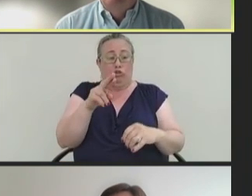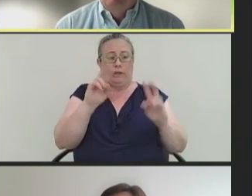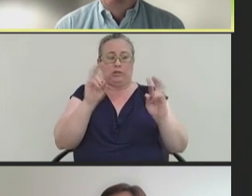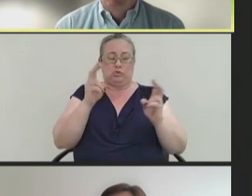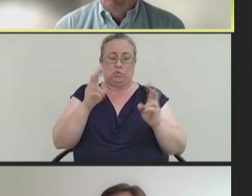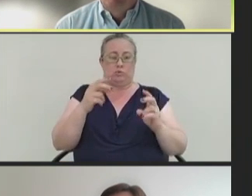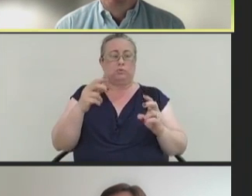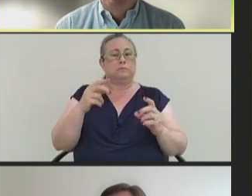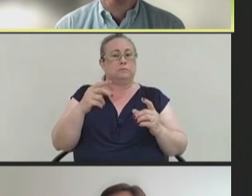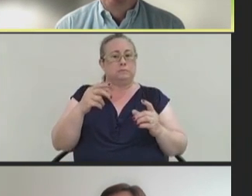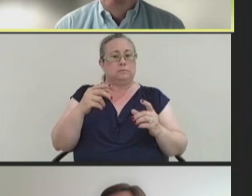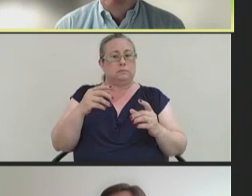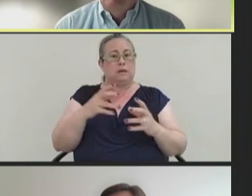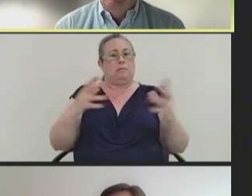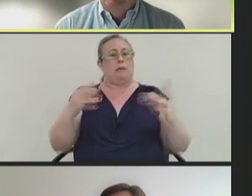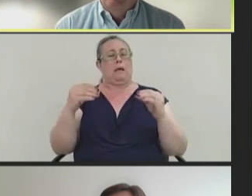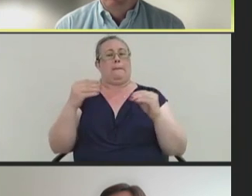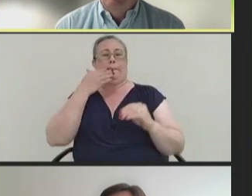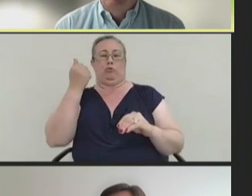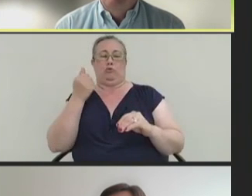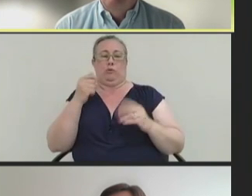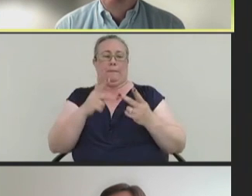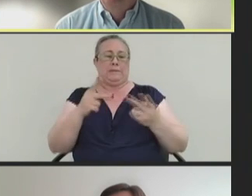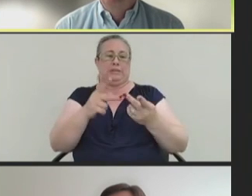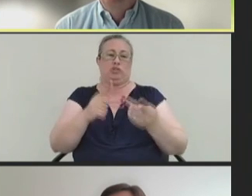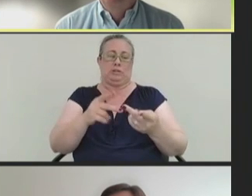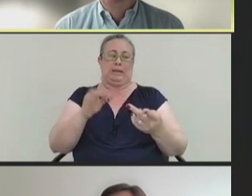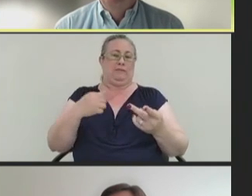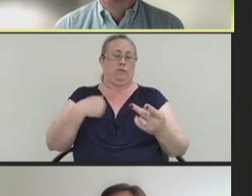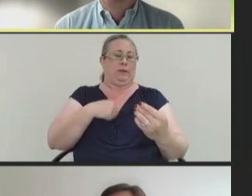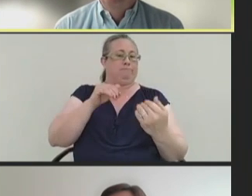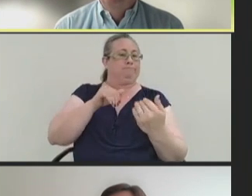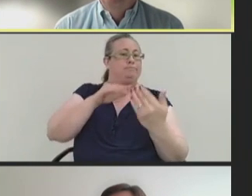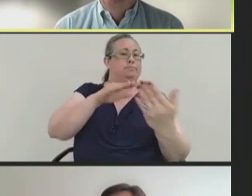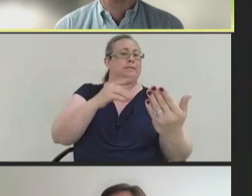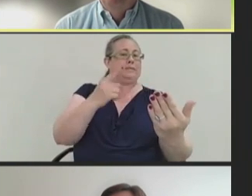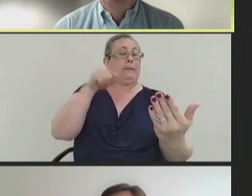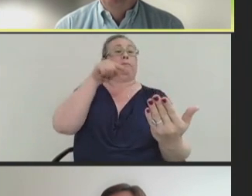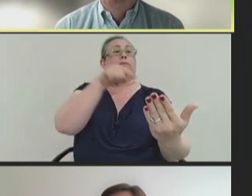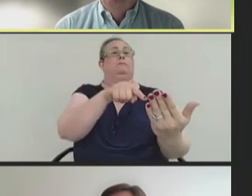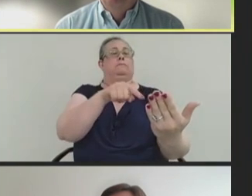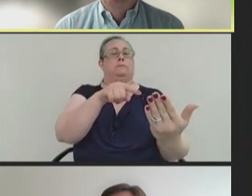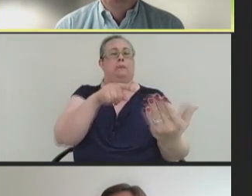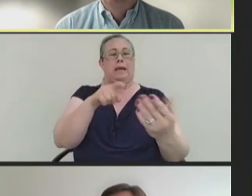much more well positioned for anything that we should face in the future.